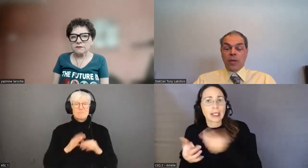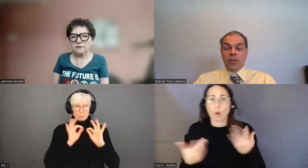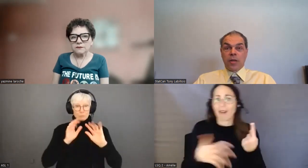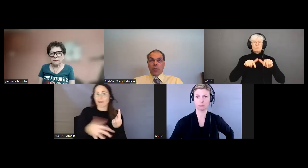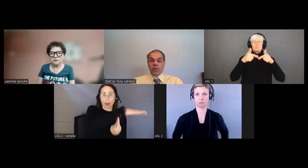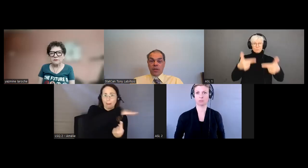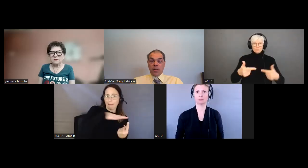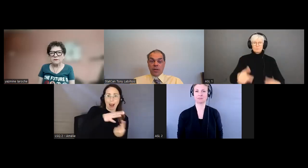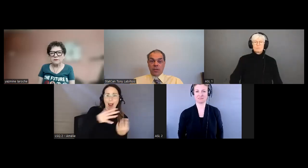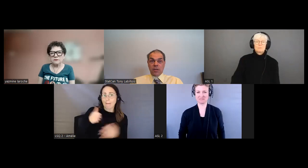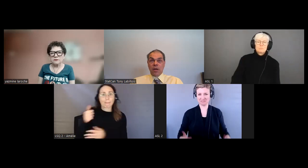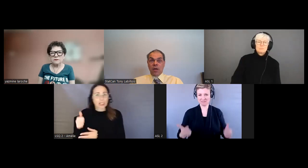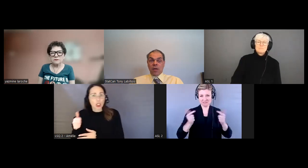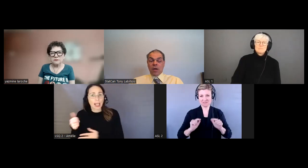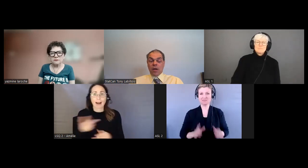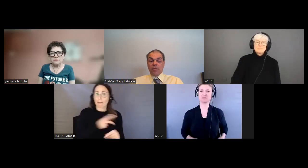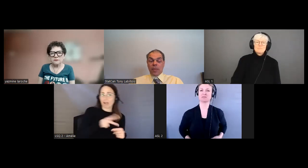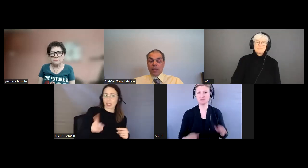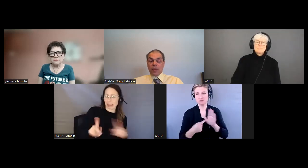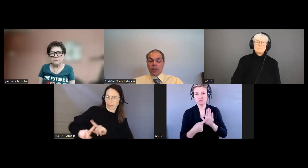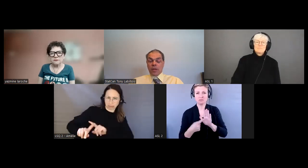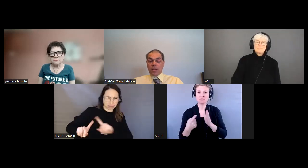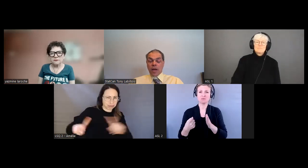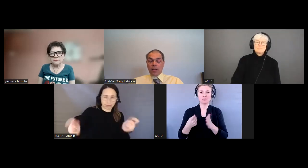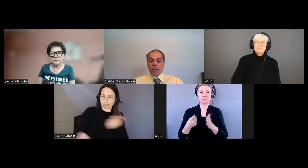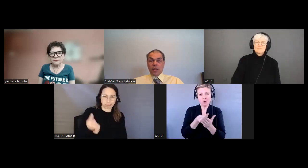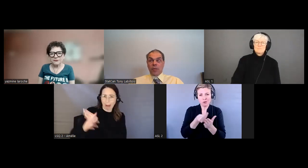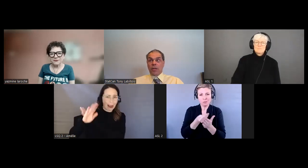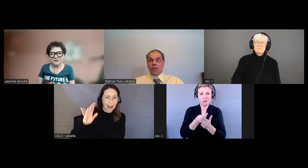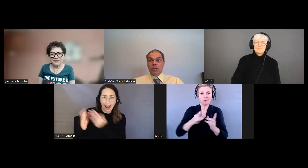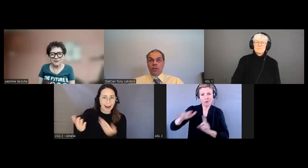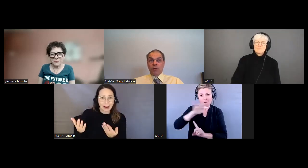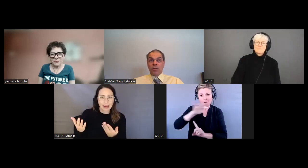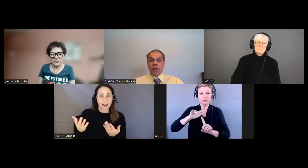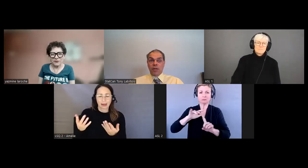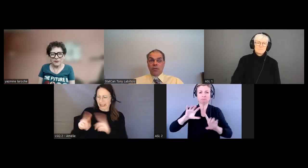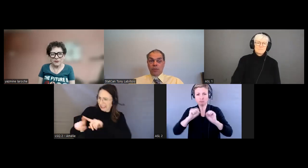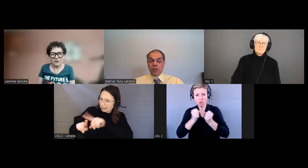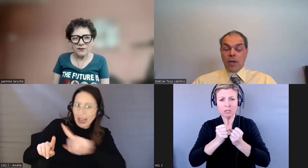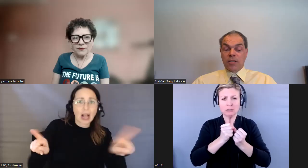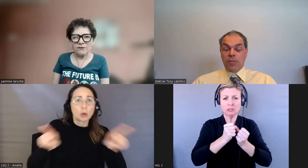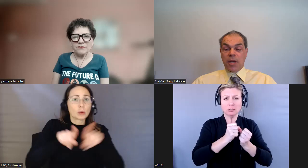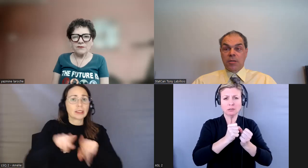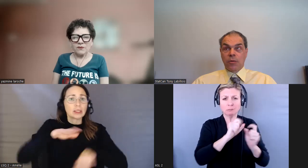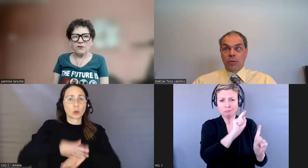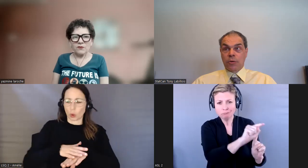because there is a mismatch right there's there is the there's the world that we live